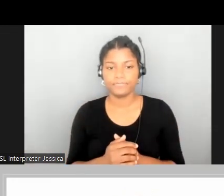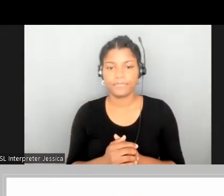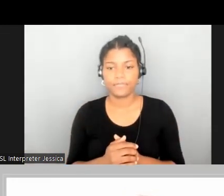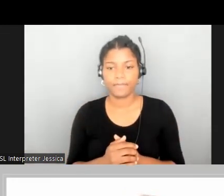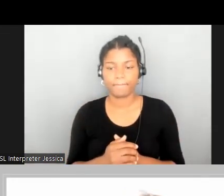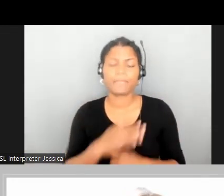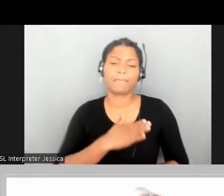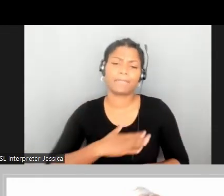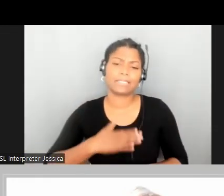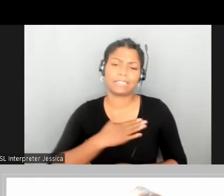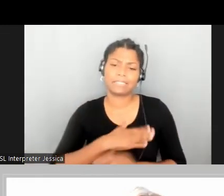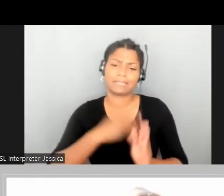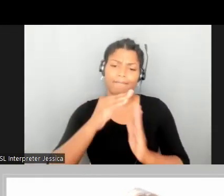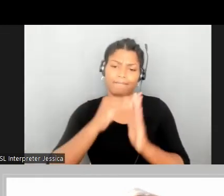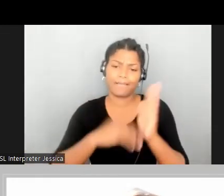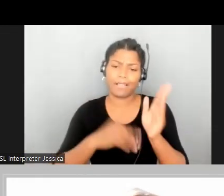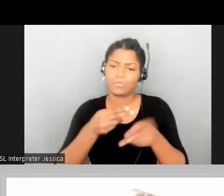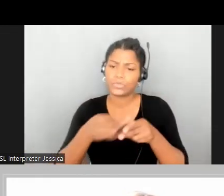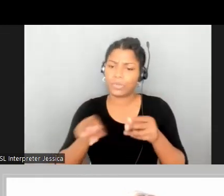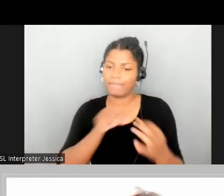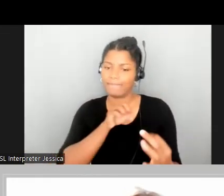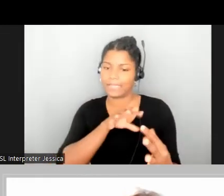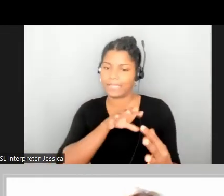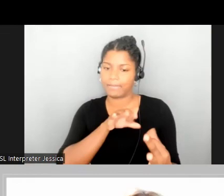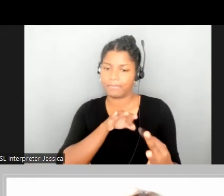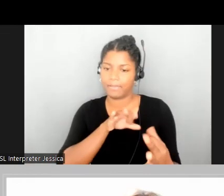complete this feedback form for Survey Monkey.